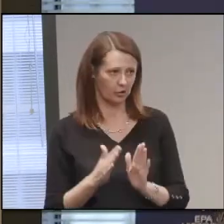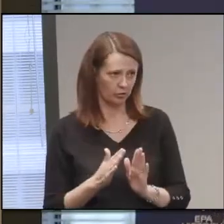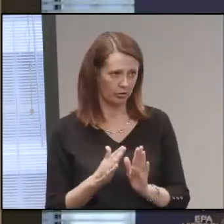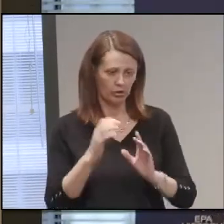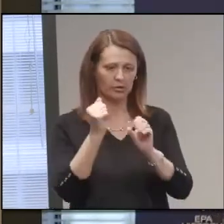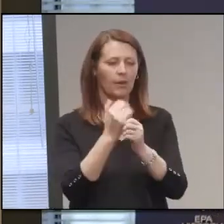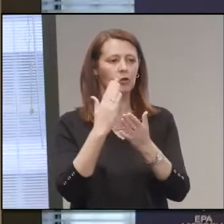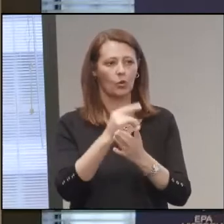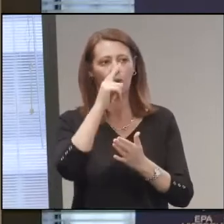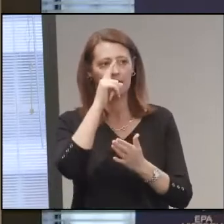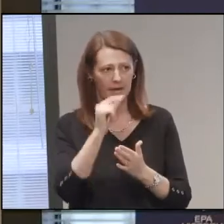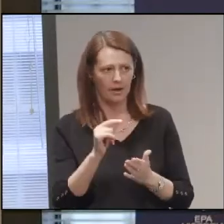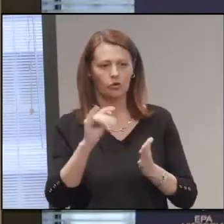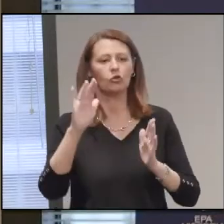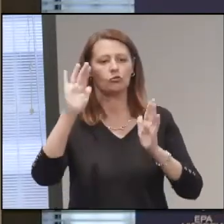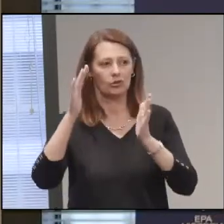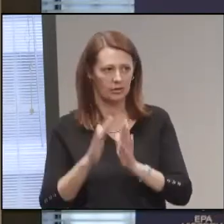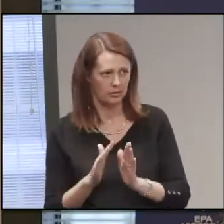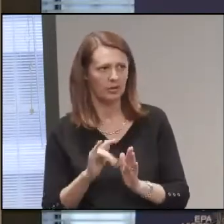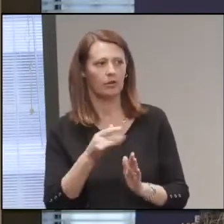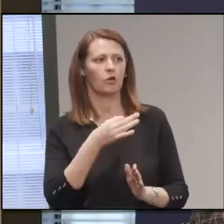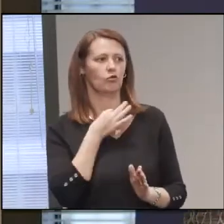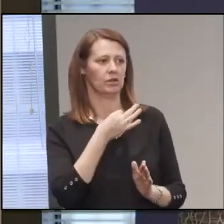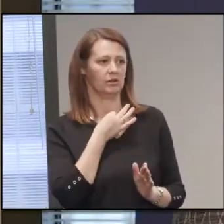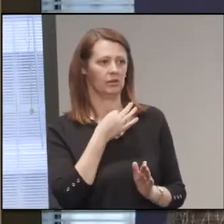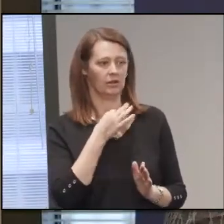can reduce the potential for health effects in those that may be susceptible for it.